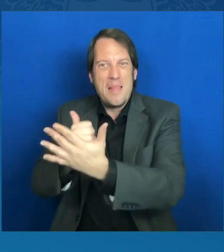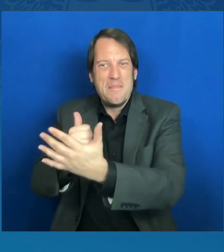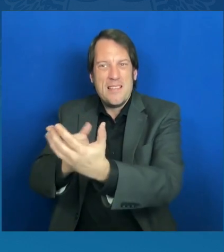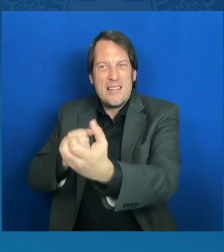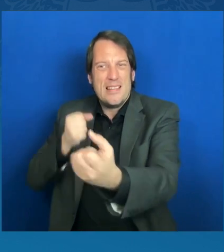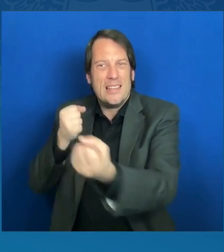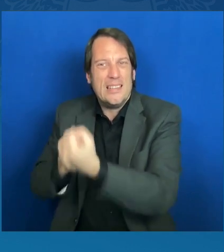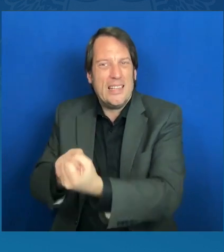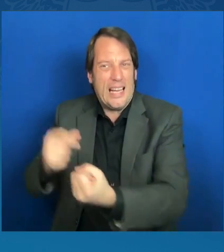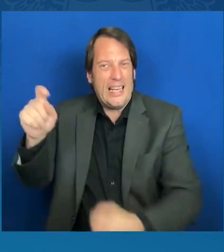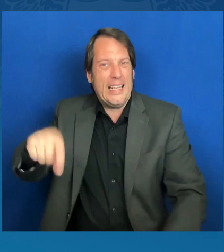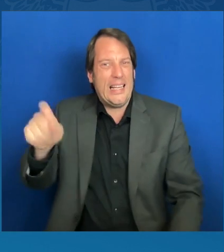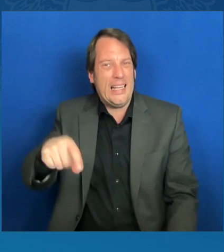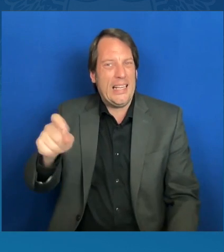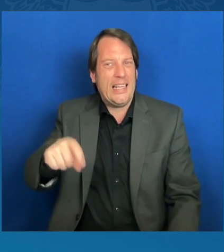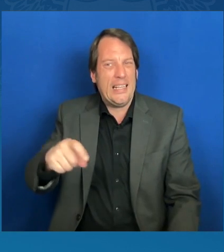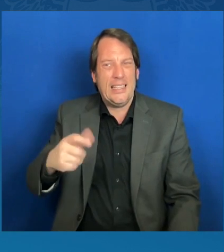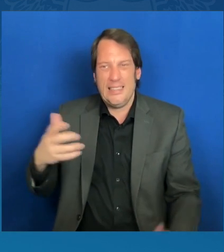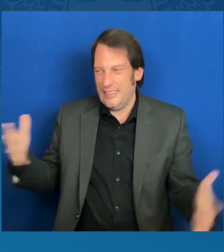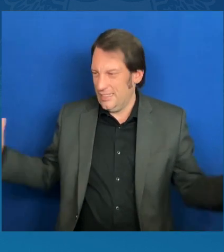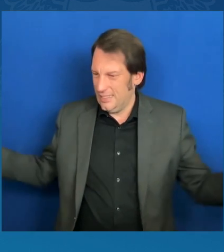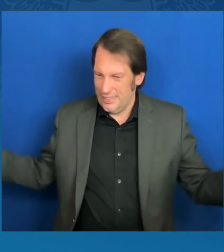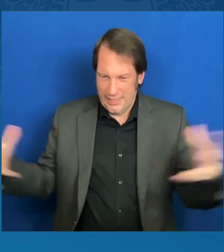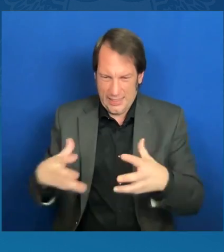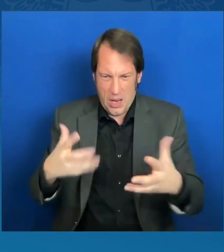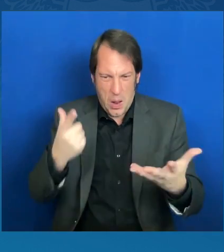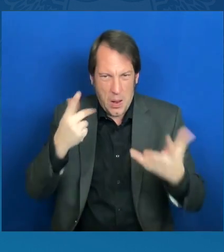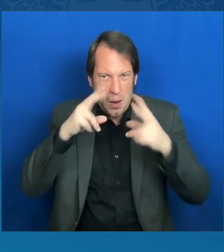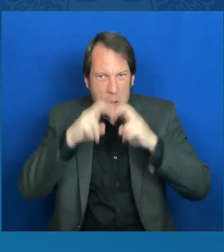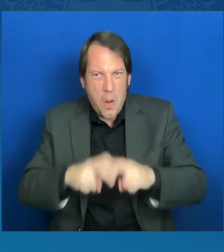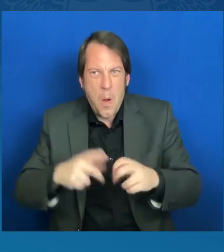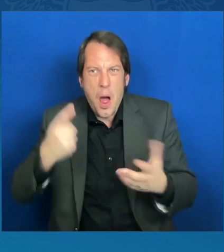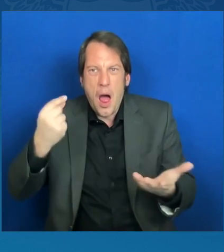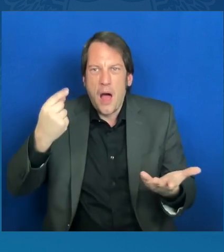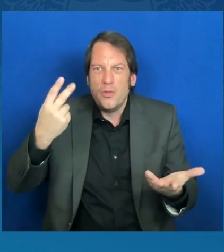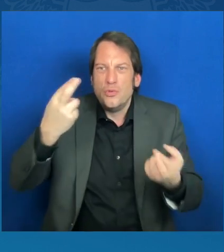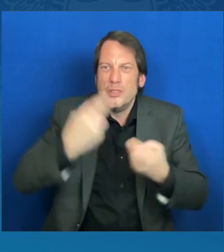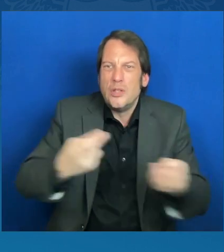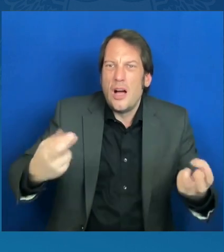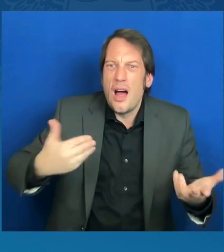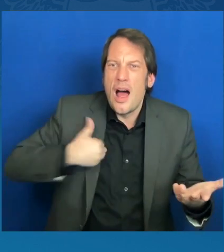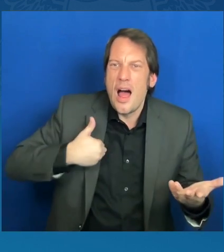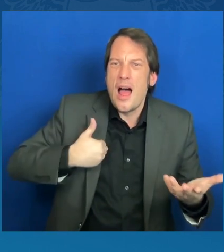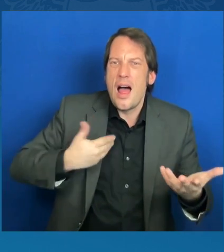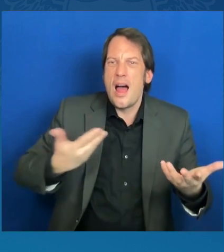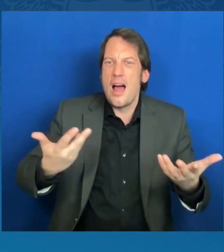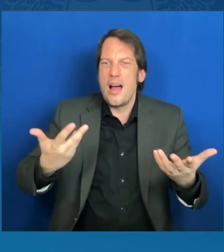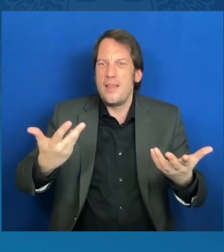that the trauma will continue to be inherited and perpetuate itself